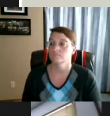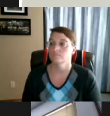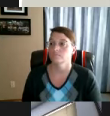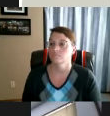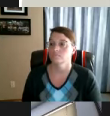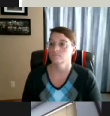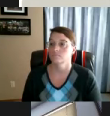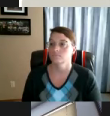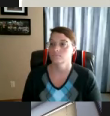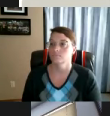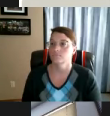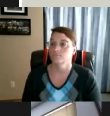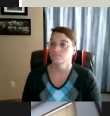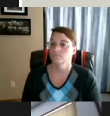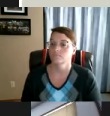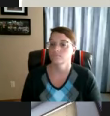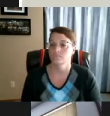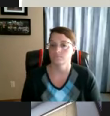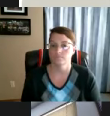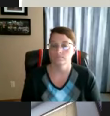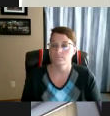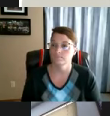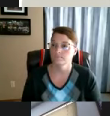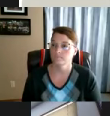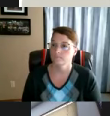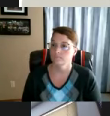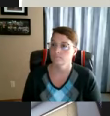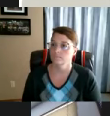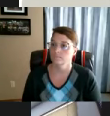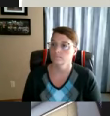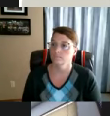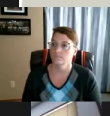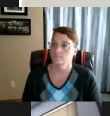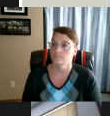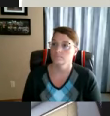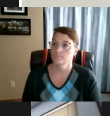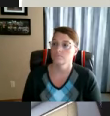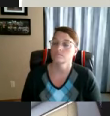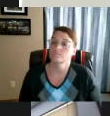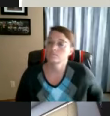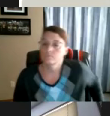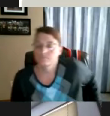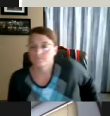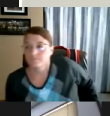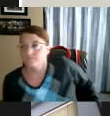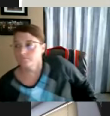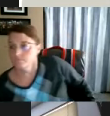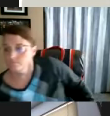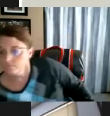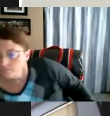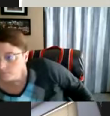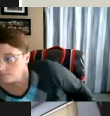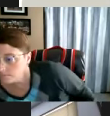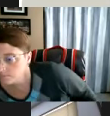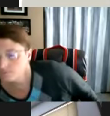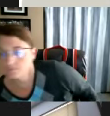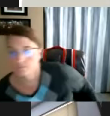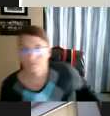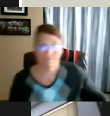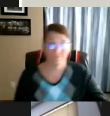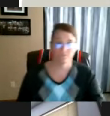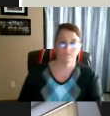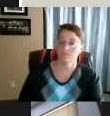bodies are unique and essential. All bodies are whole. All bodies have strengths and needs